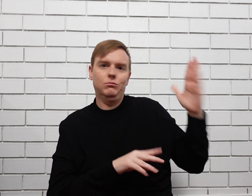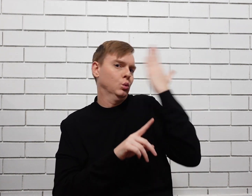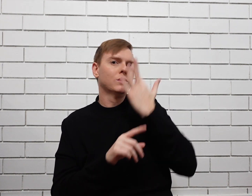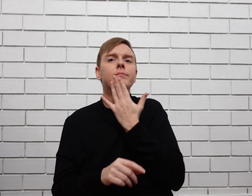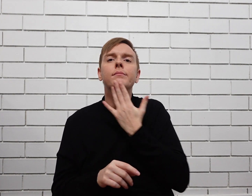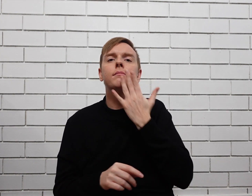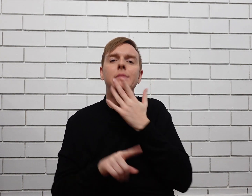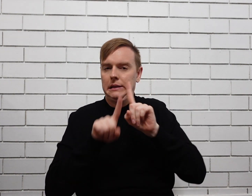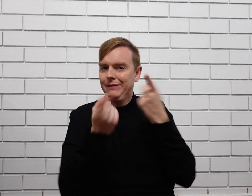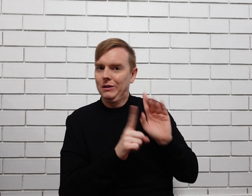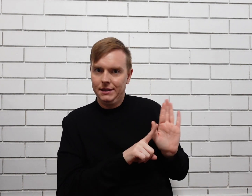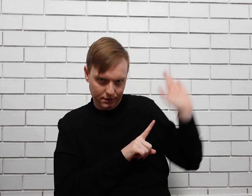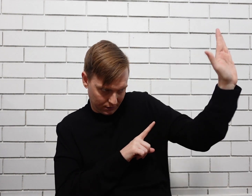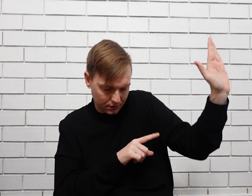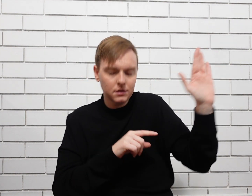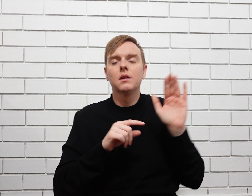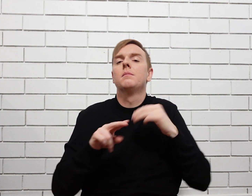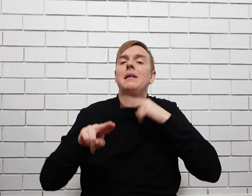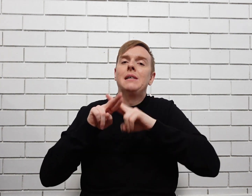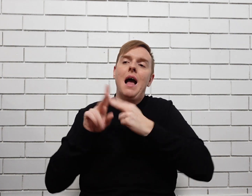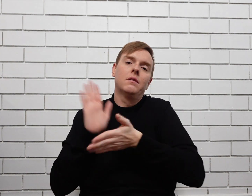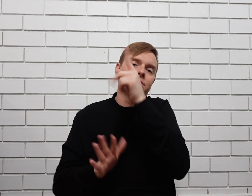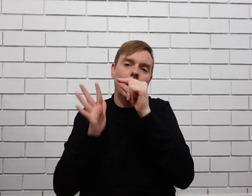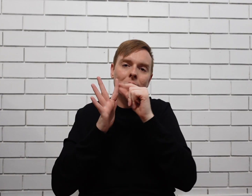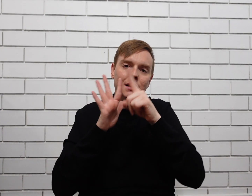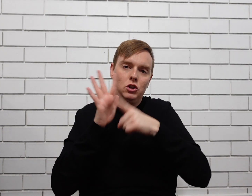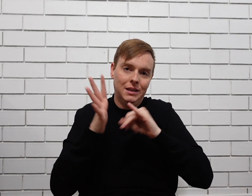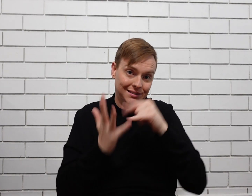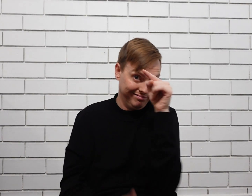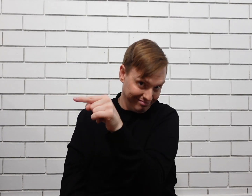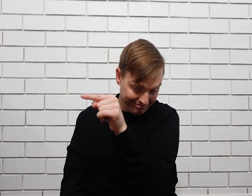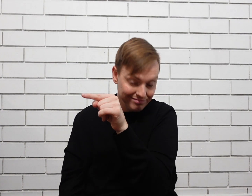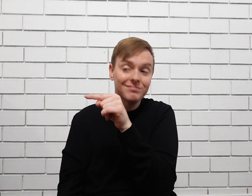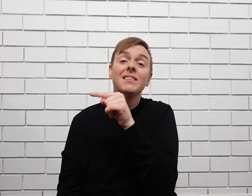where she used her hands in her face as a sign language. And Dad went to PEJS.